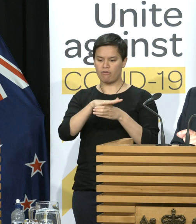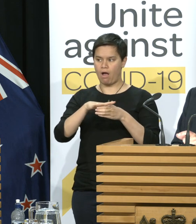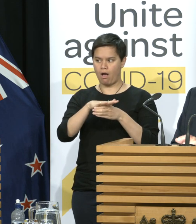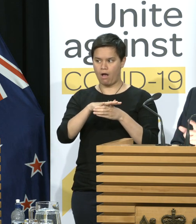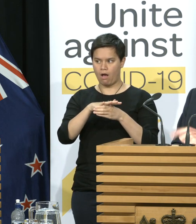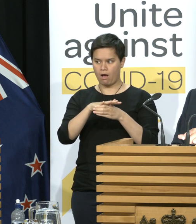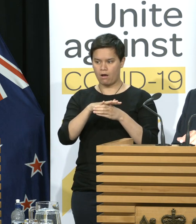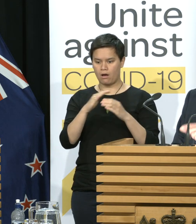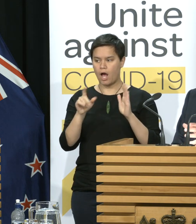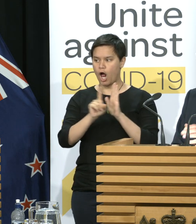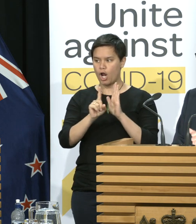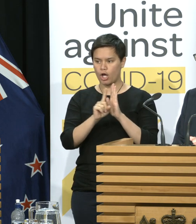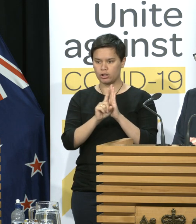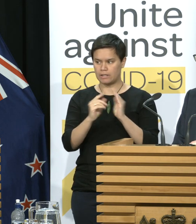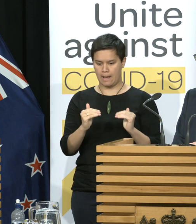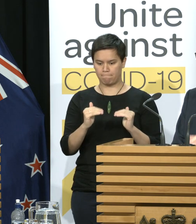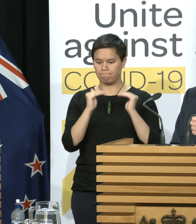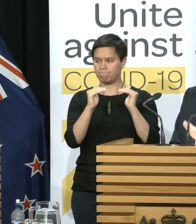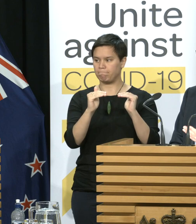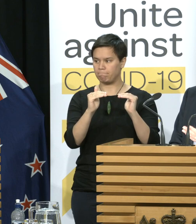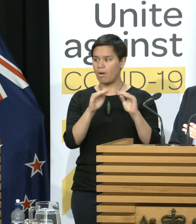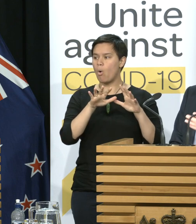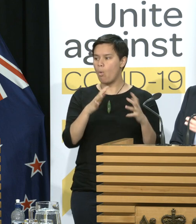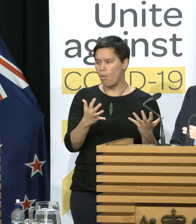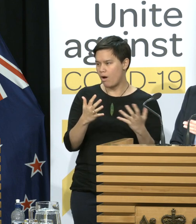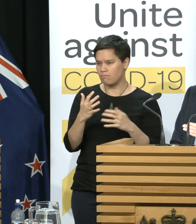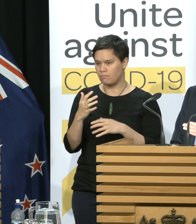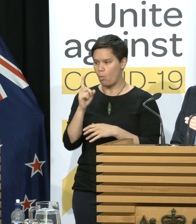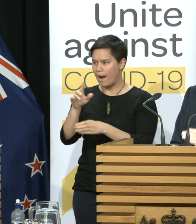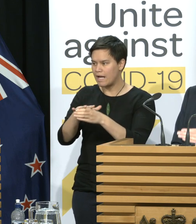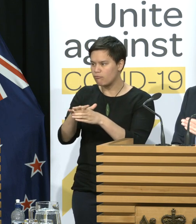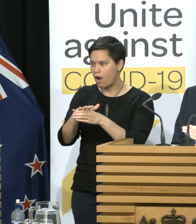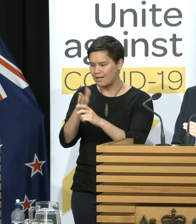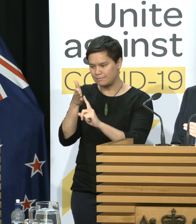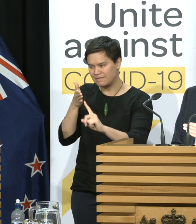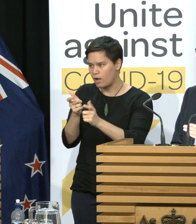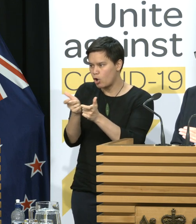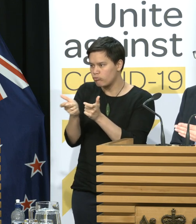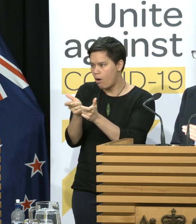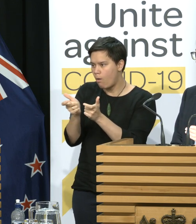on the nature of where that infection had occurred. I do say, though, that I know-- you know, the people have to adapt their holiday plans.